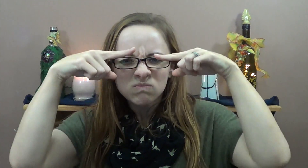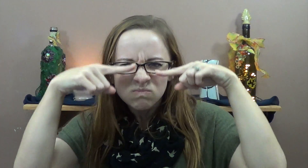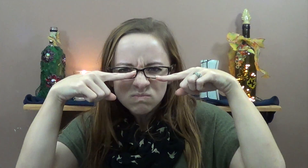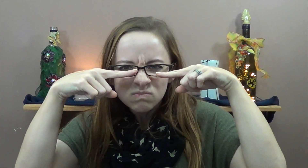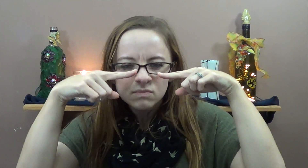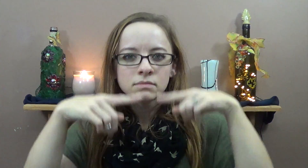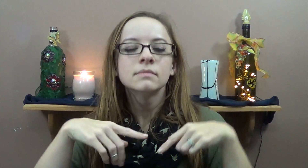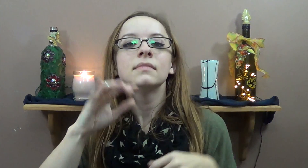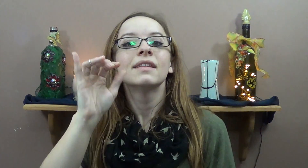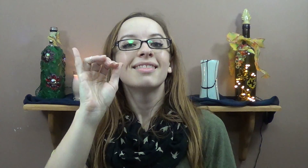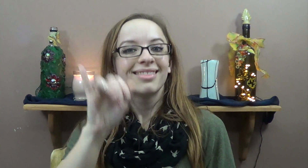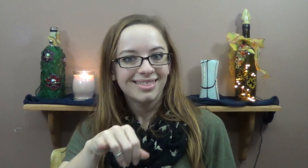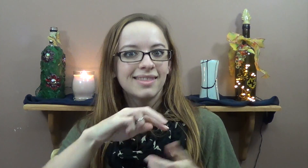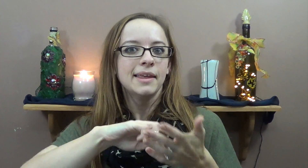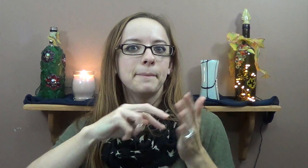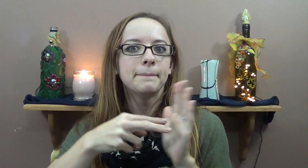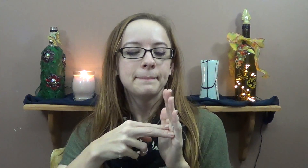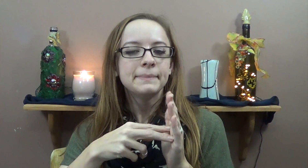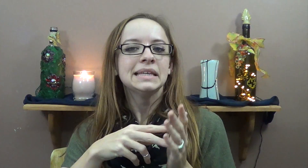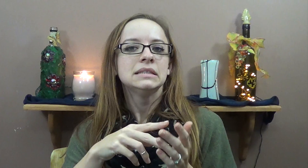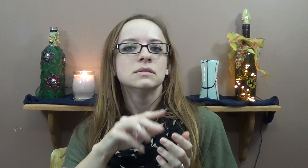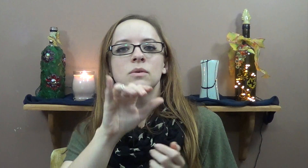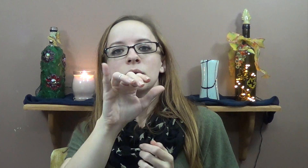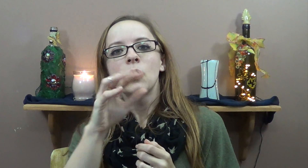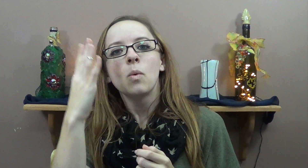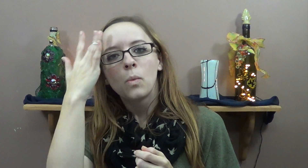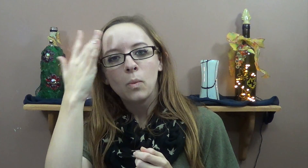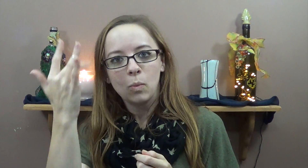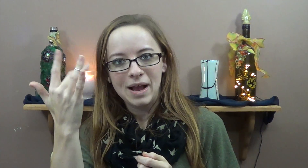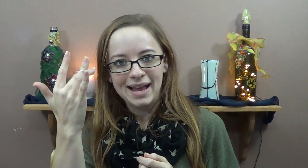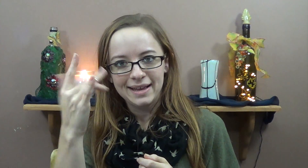eyebrows and they go down. Then that's indicating it's a